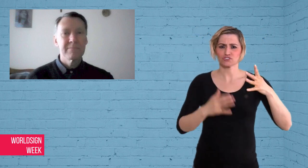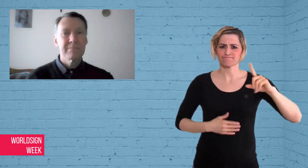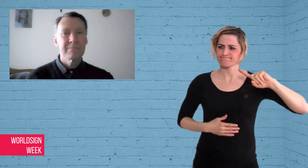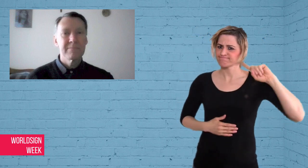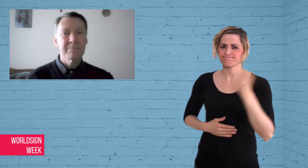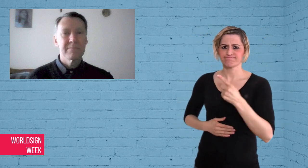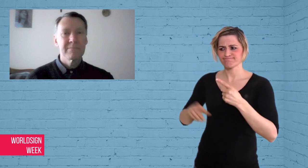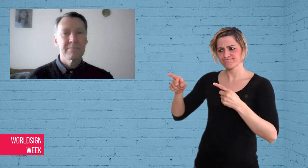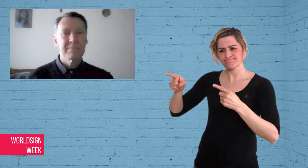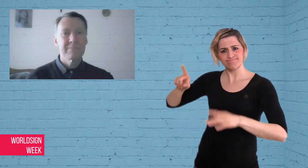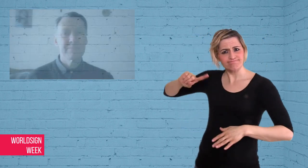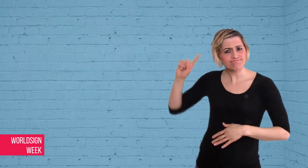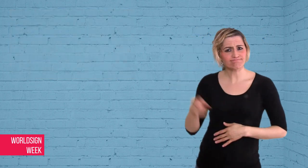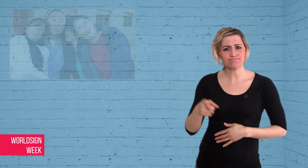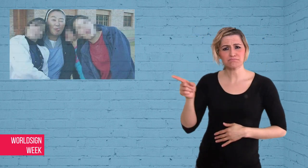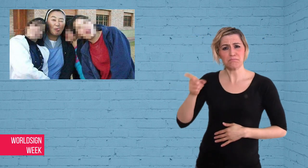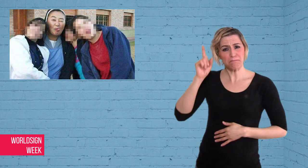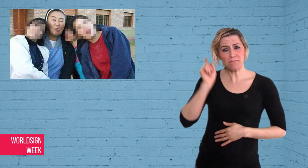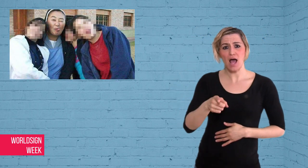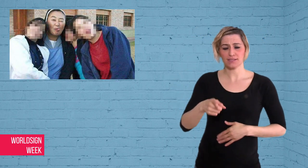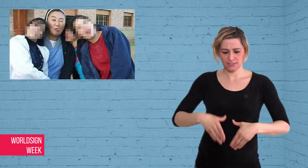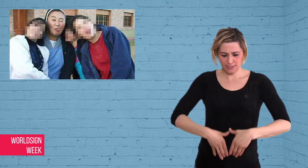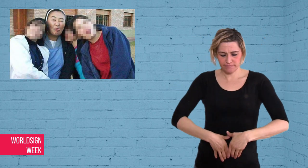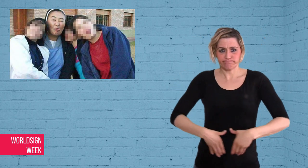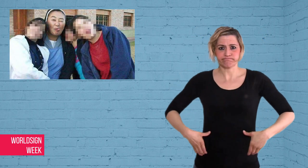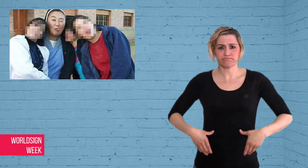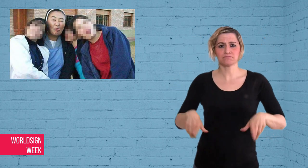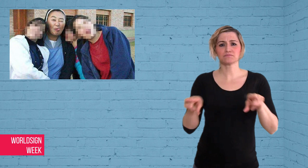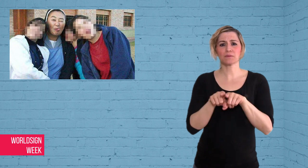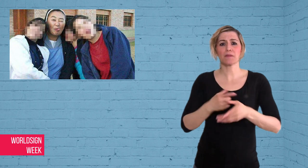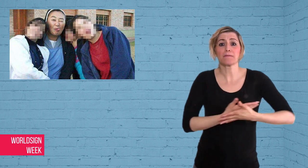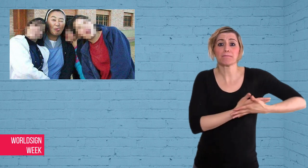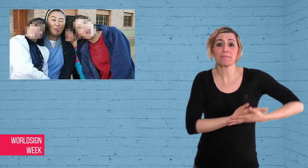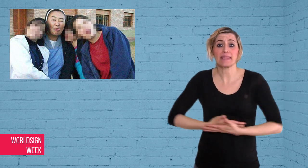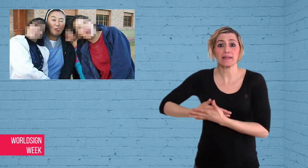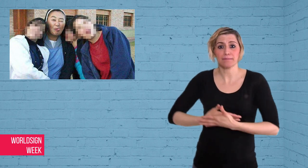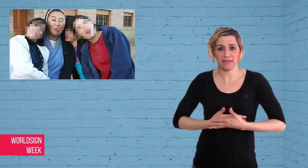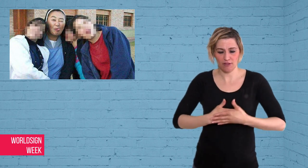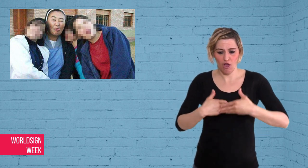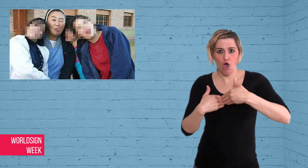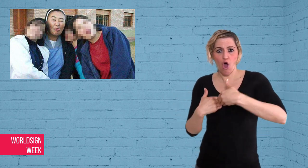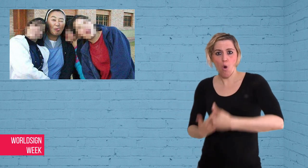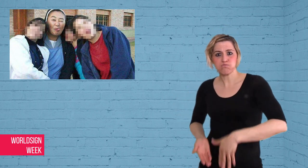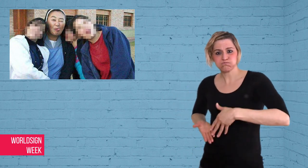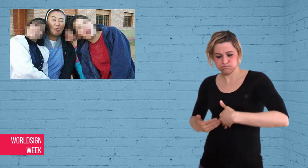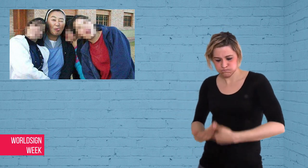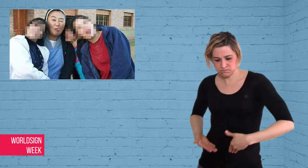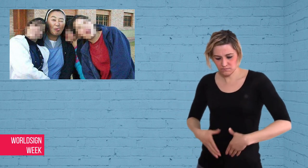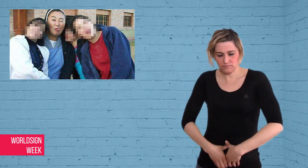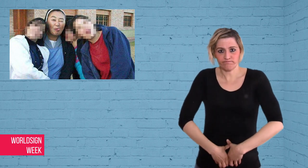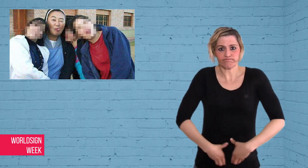cover up her injuries. When government